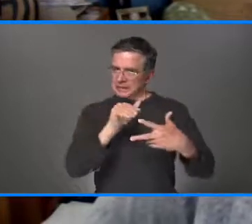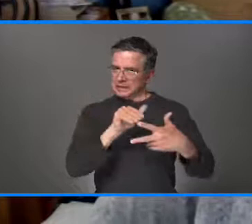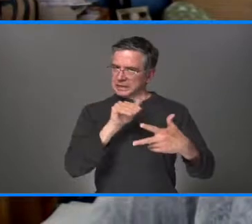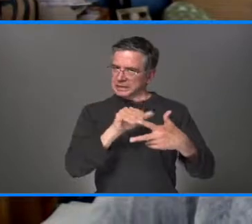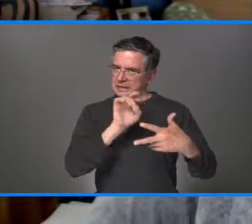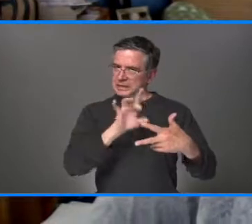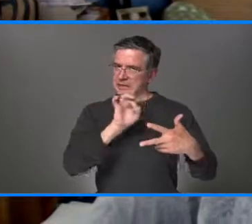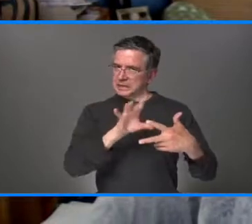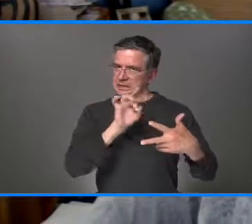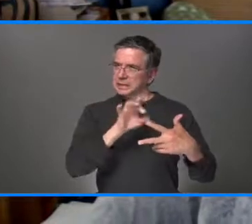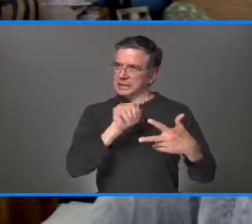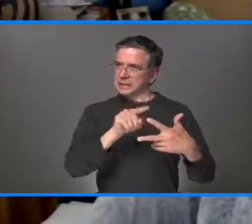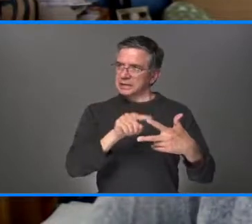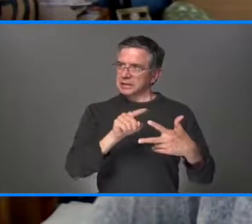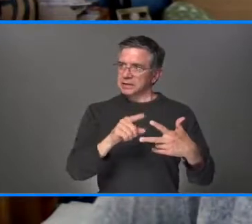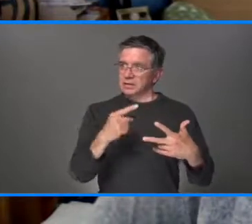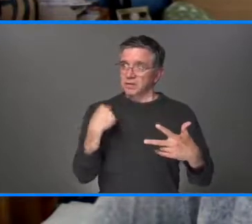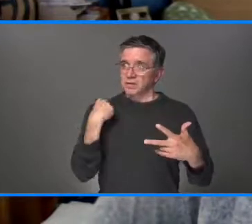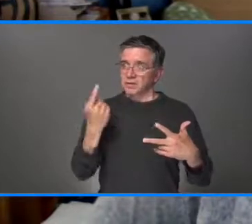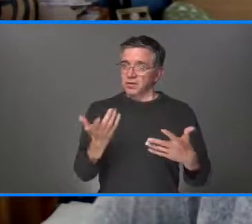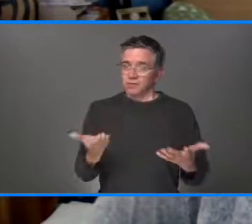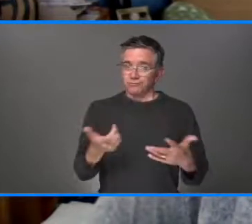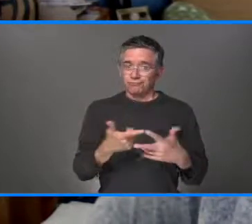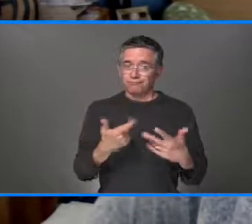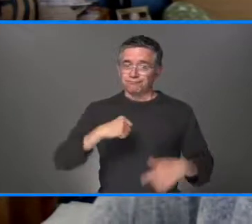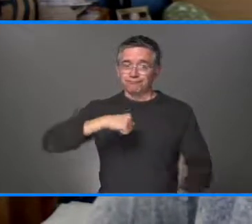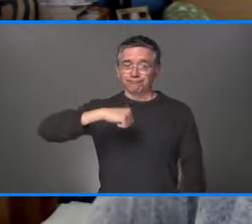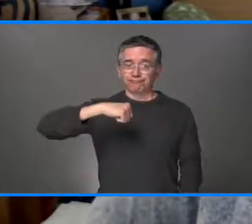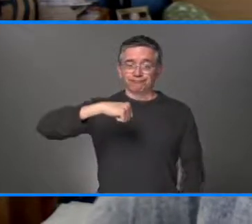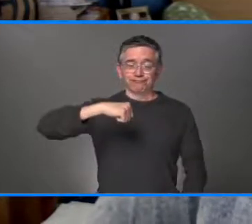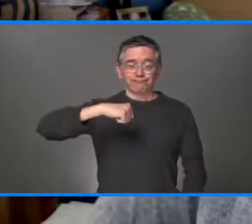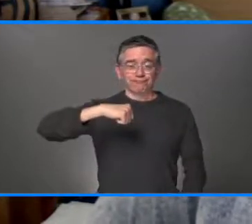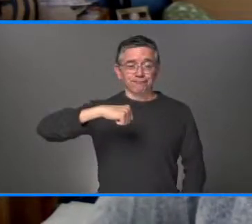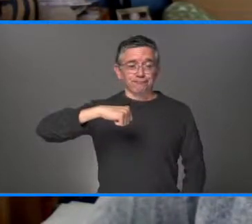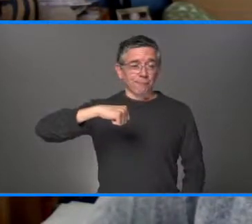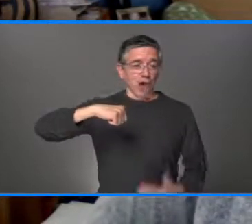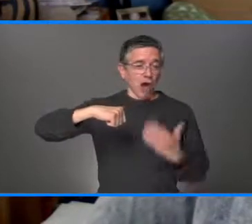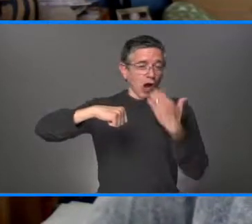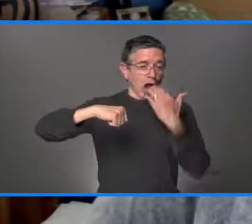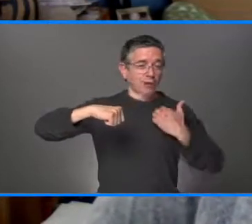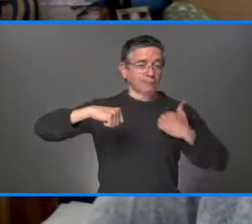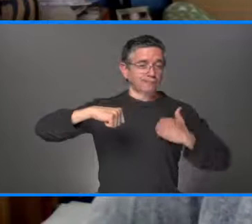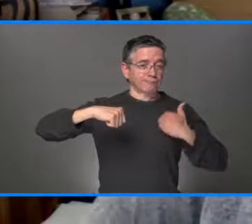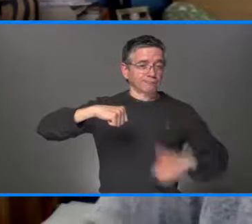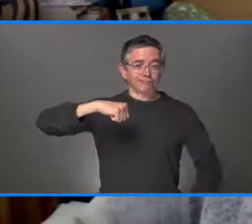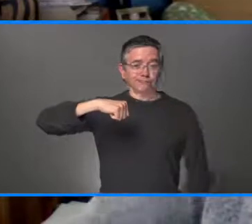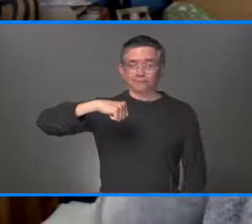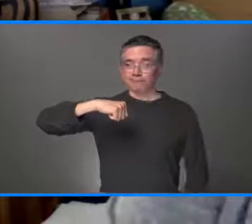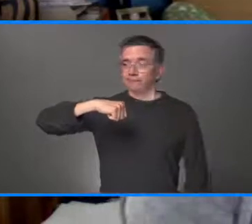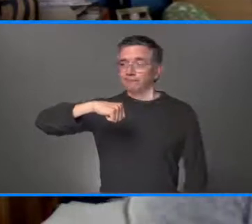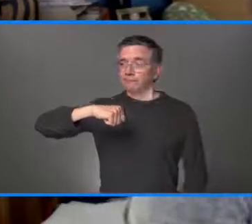but as long as the door remains open to keep talking about it, I'm considering that a success at this moment.